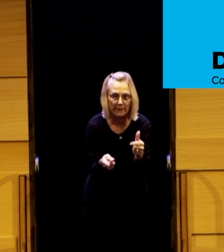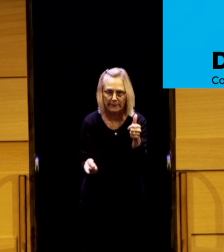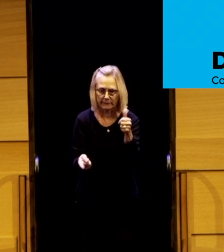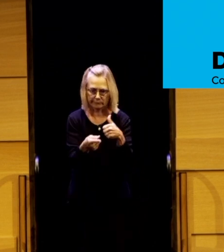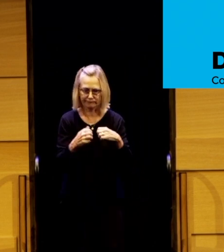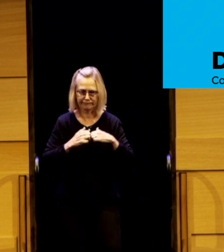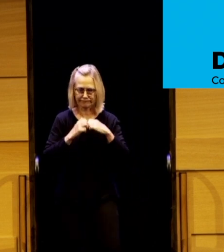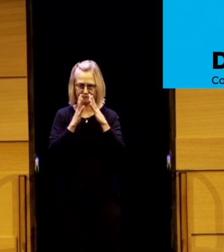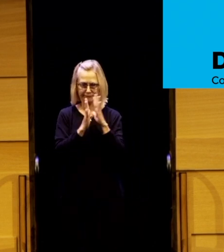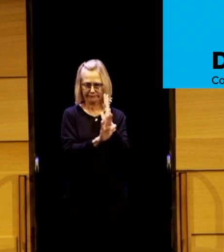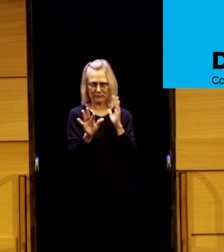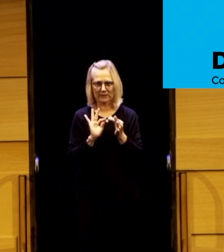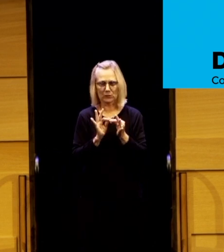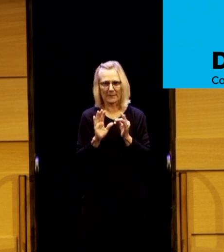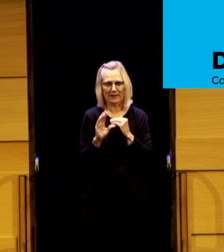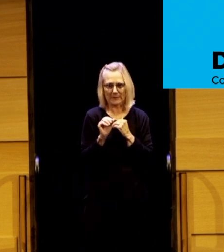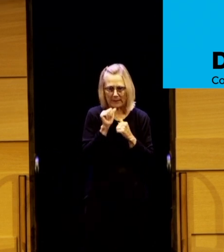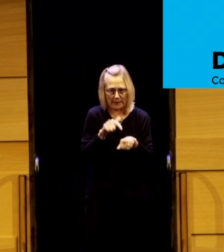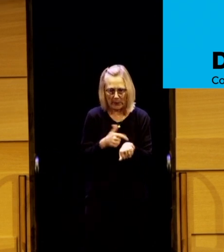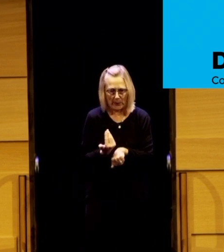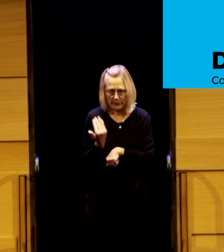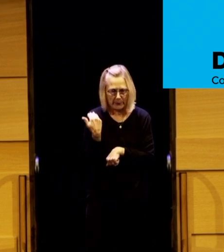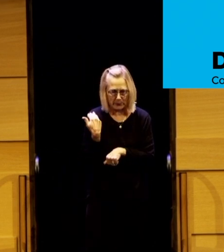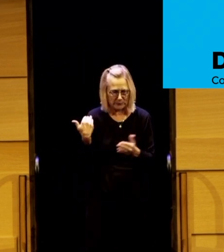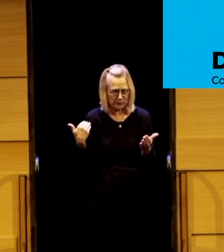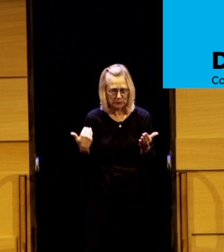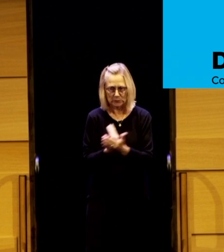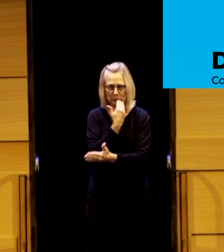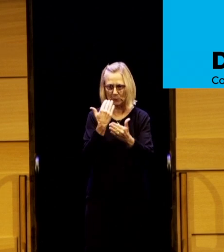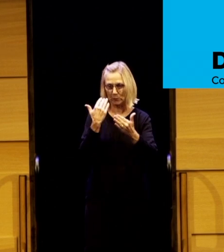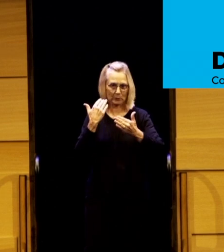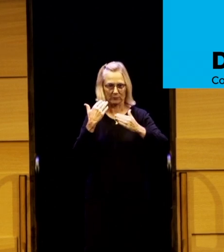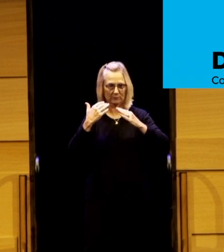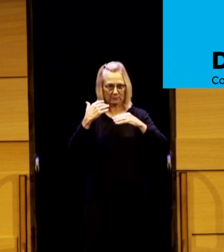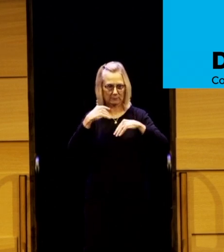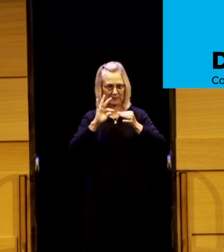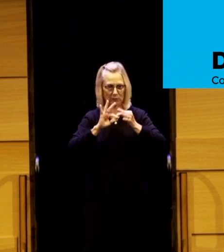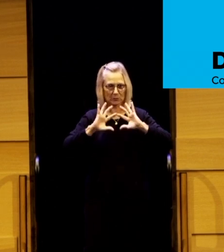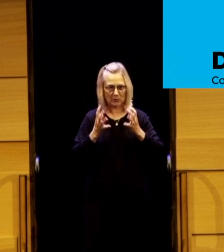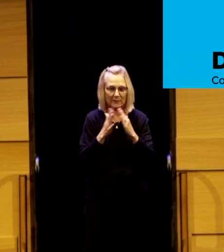Dovetail Communication Group is a newly formed interpreting company, founded not long ago.